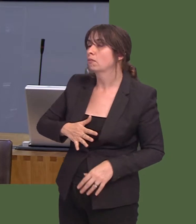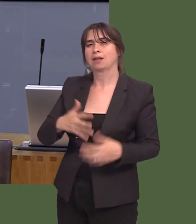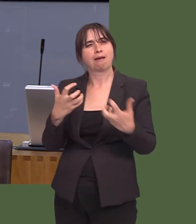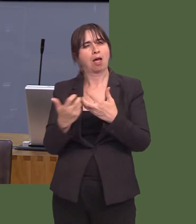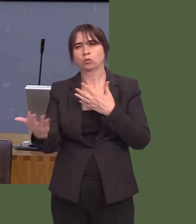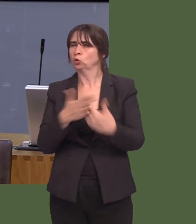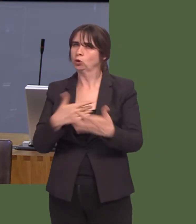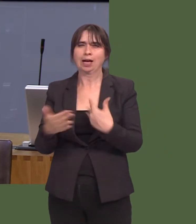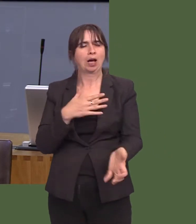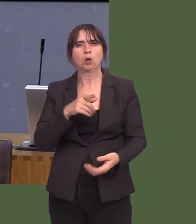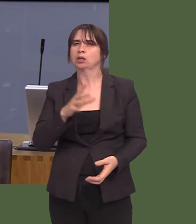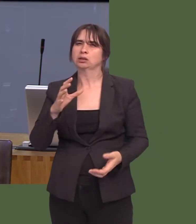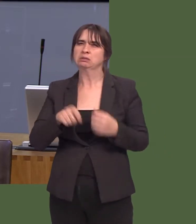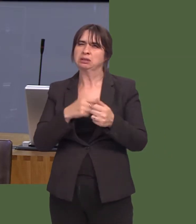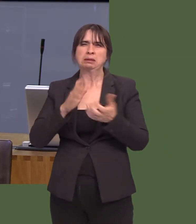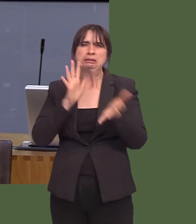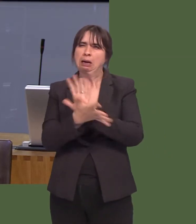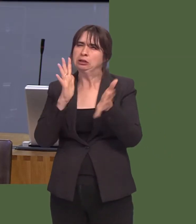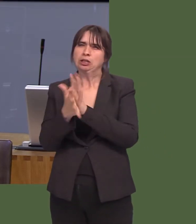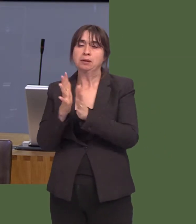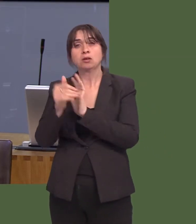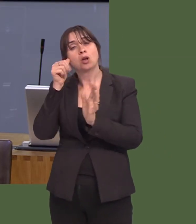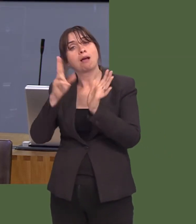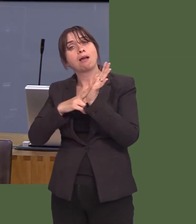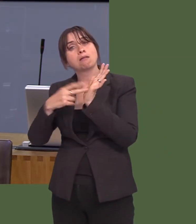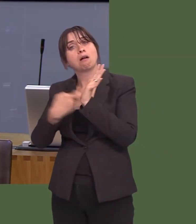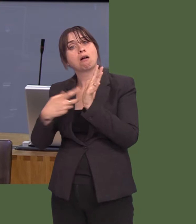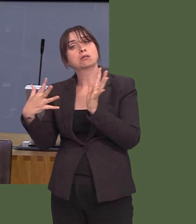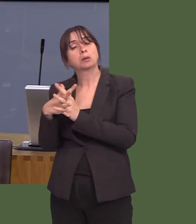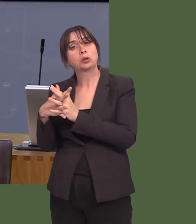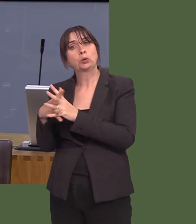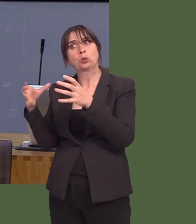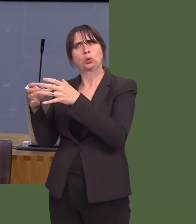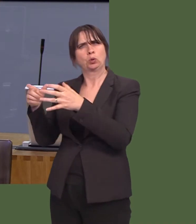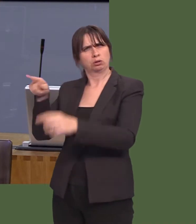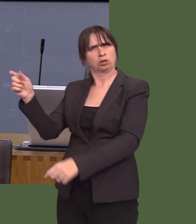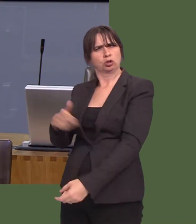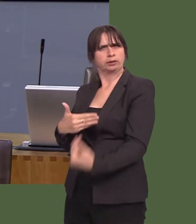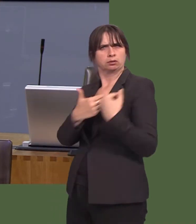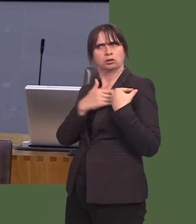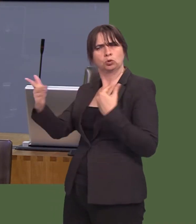Do you also agree with me that Natural Resources Wales should be responsible for tackling this issue?